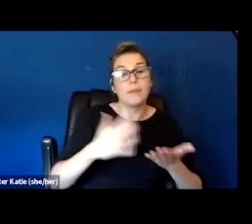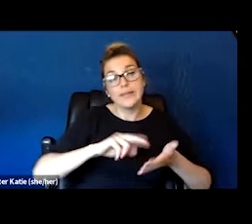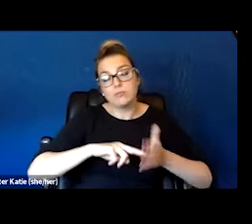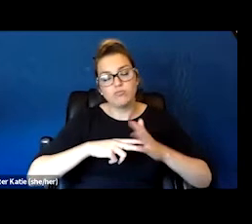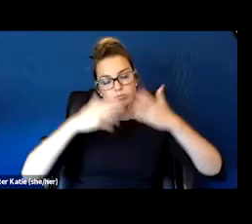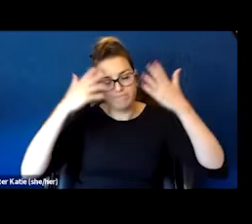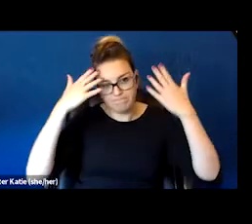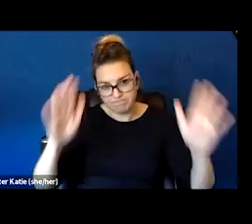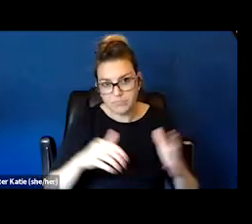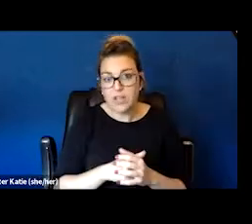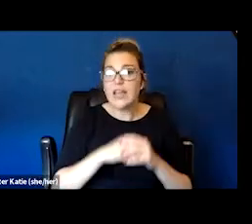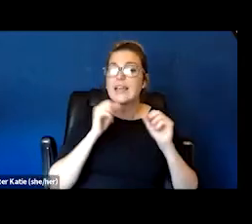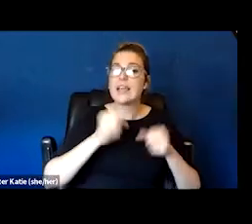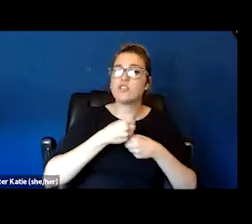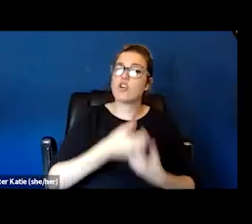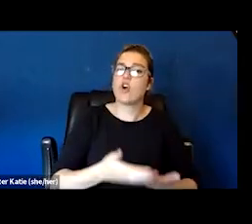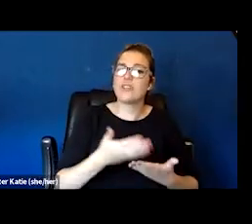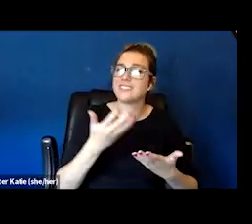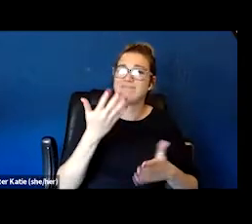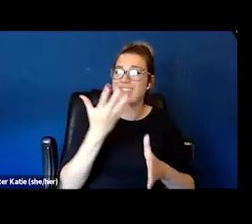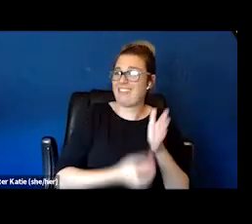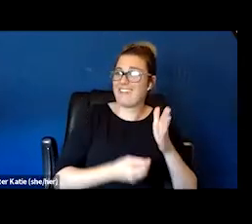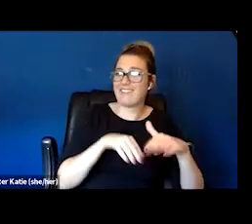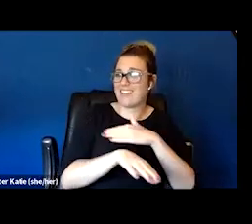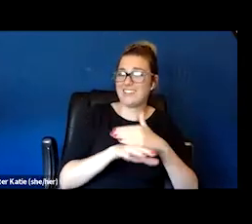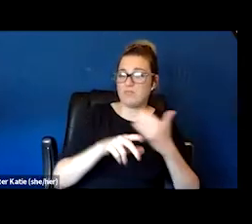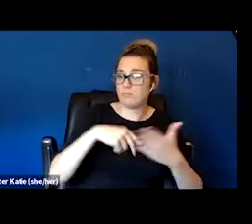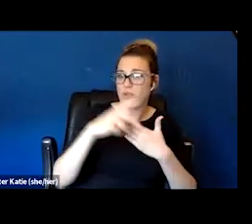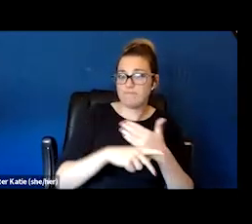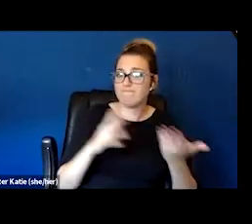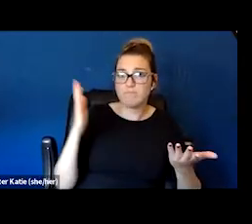or can amount to a lot of just a lack of access to programs, 'cause folks were depending on people